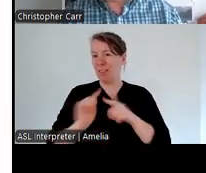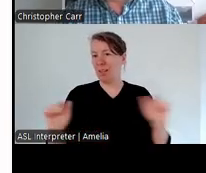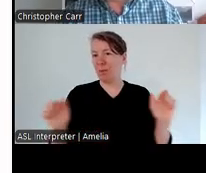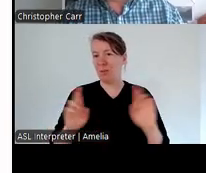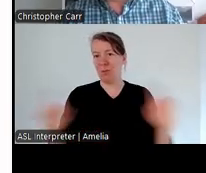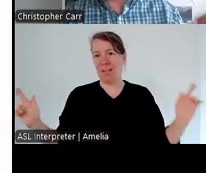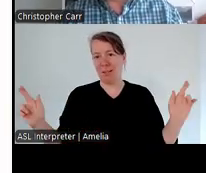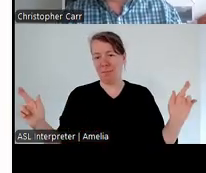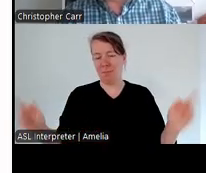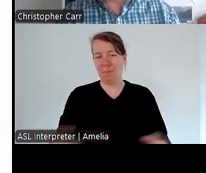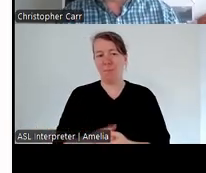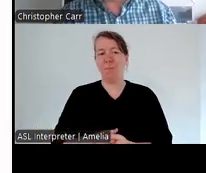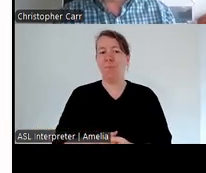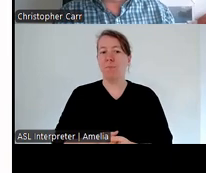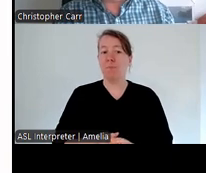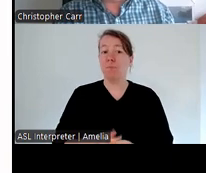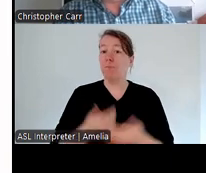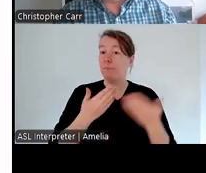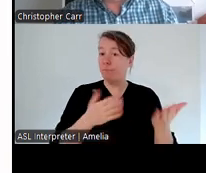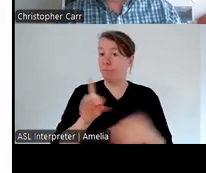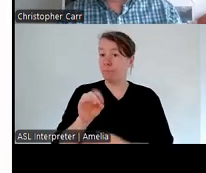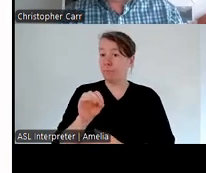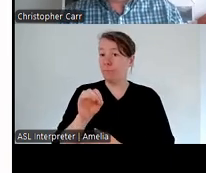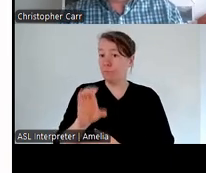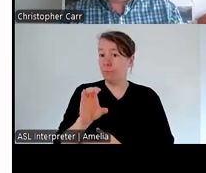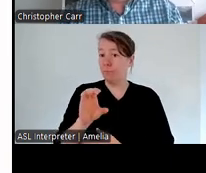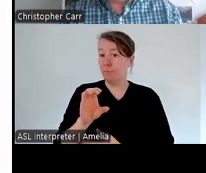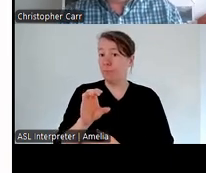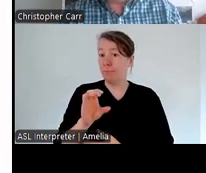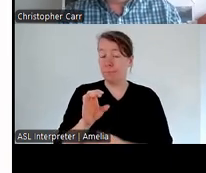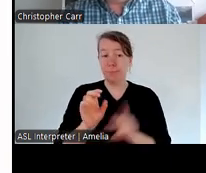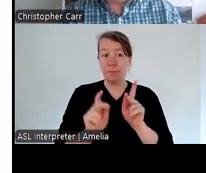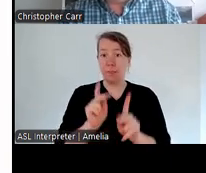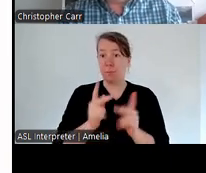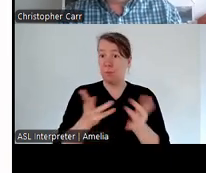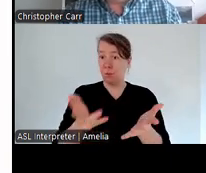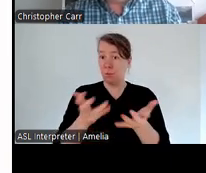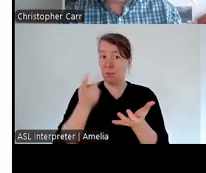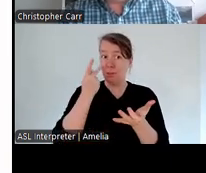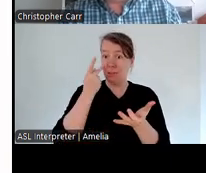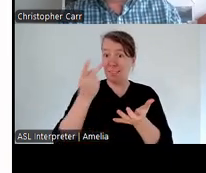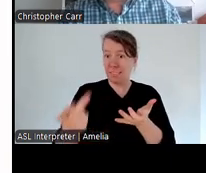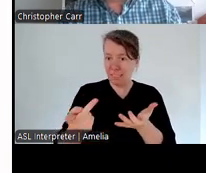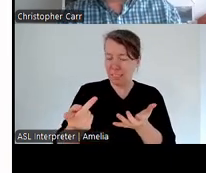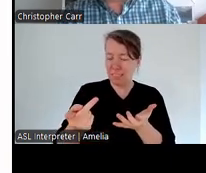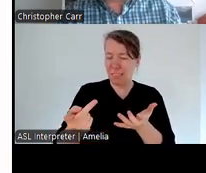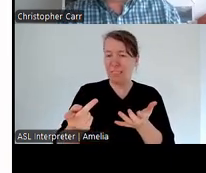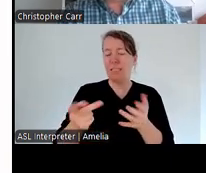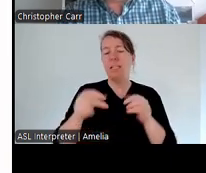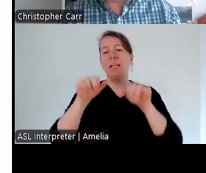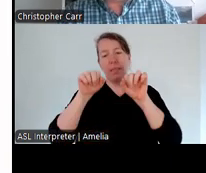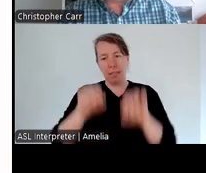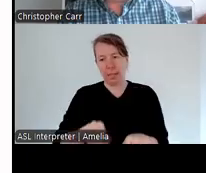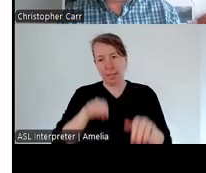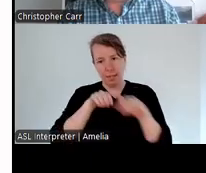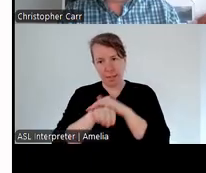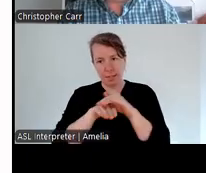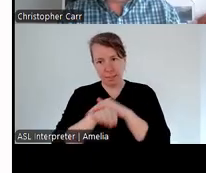with this document, folks that want to display this metadata in a user-friendly way, has all